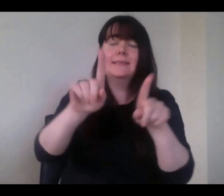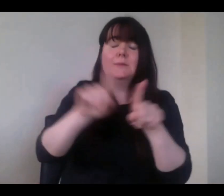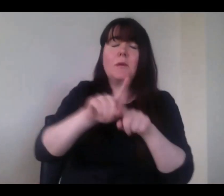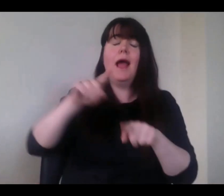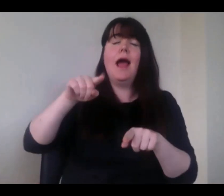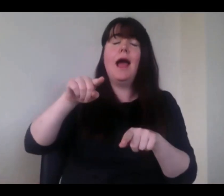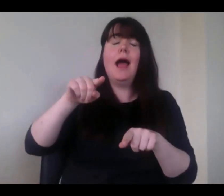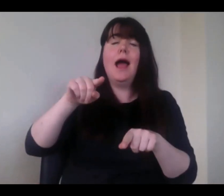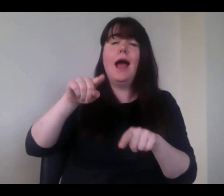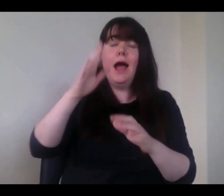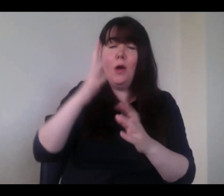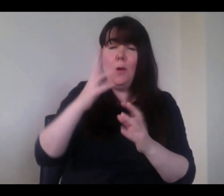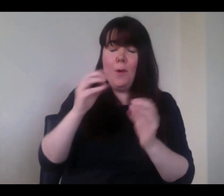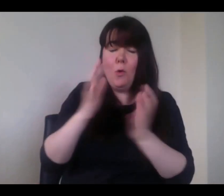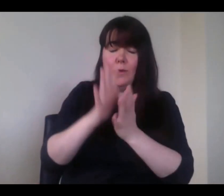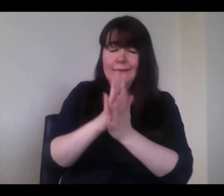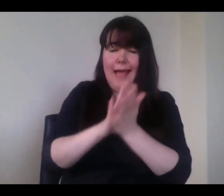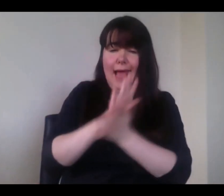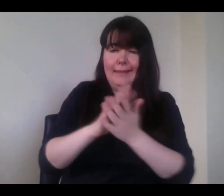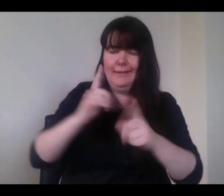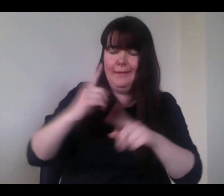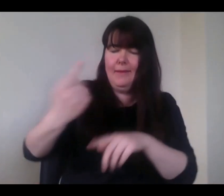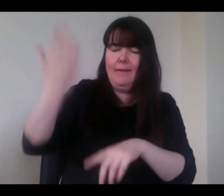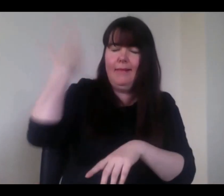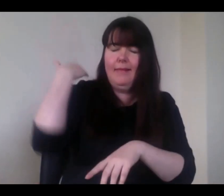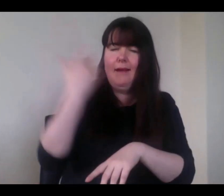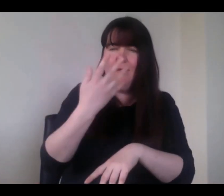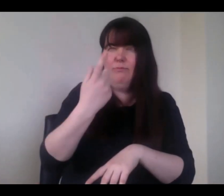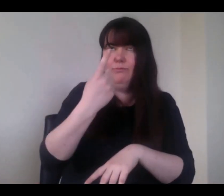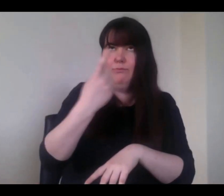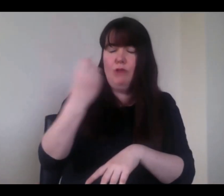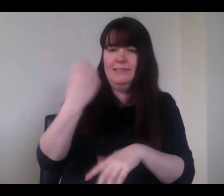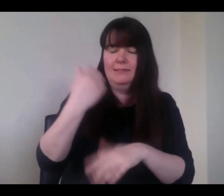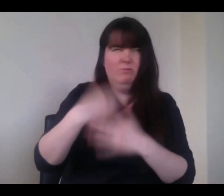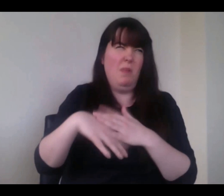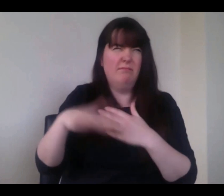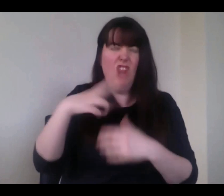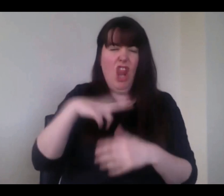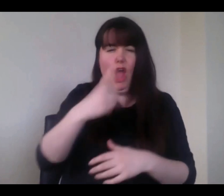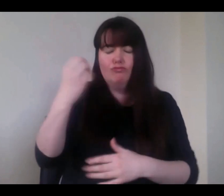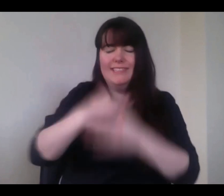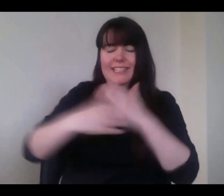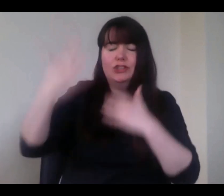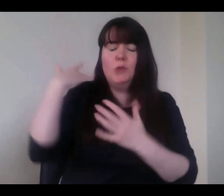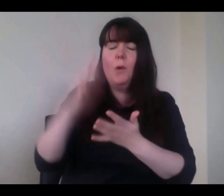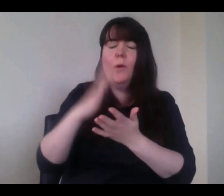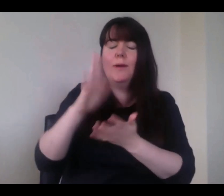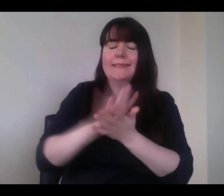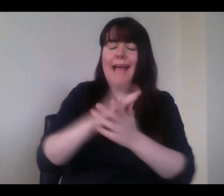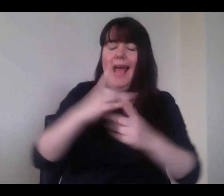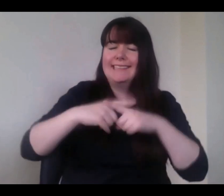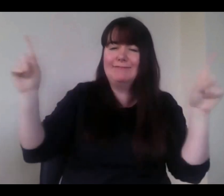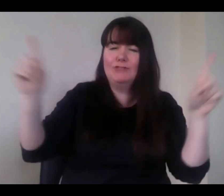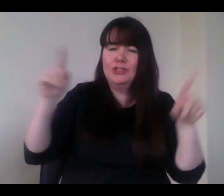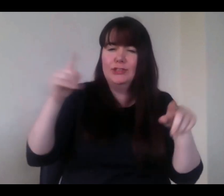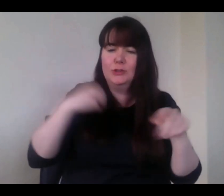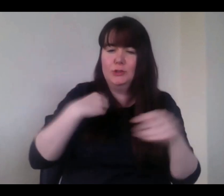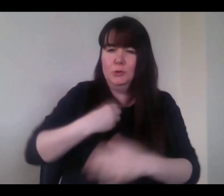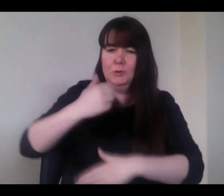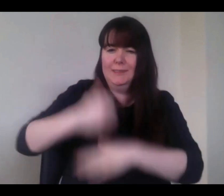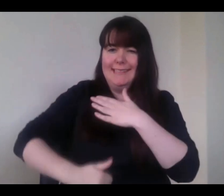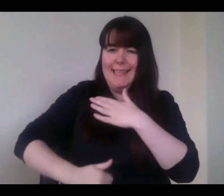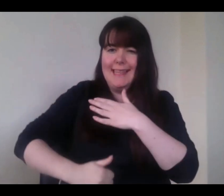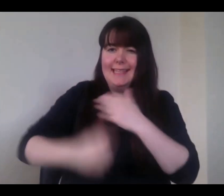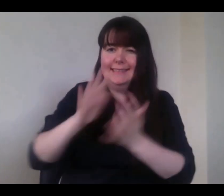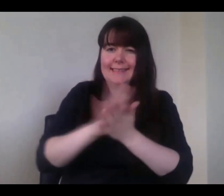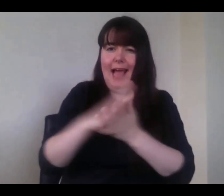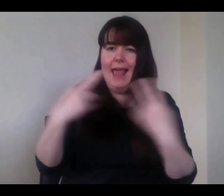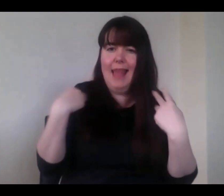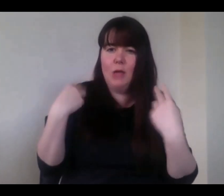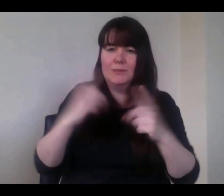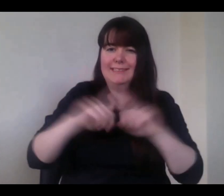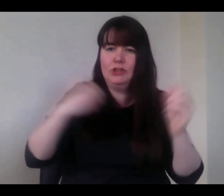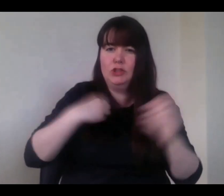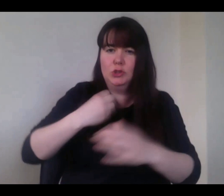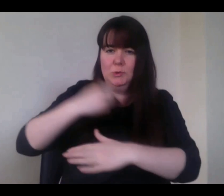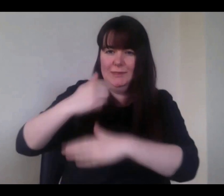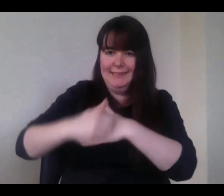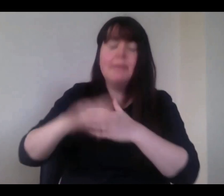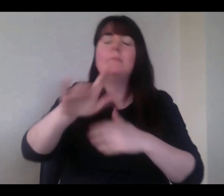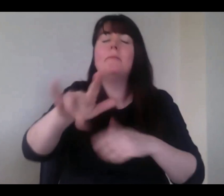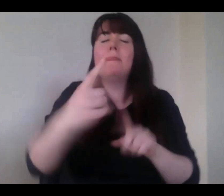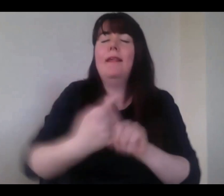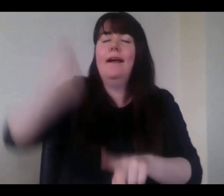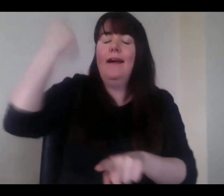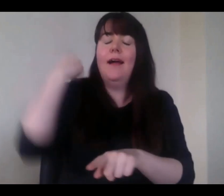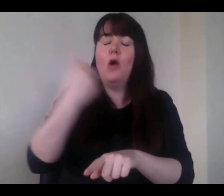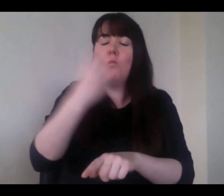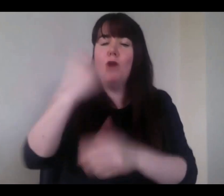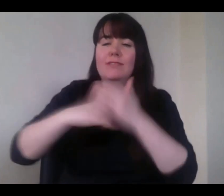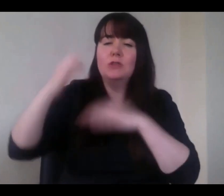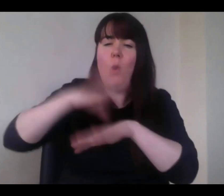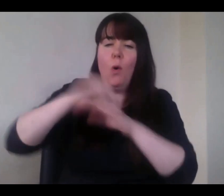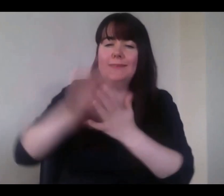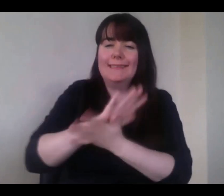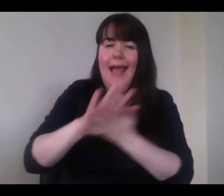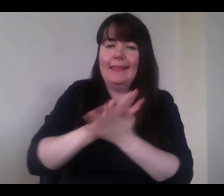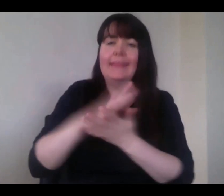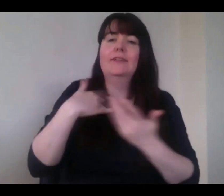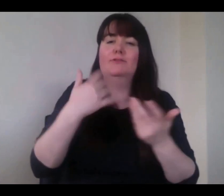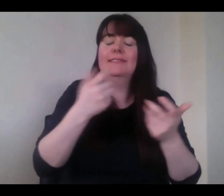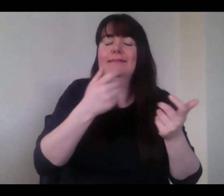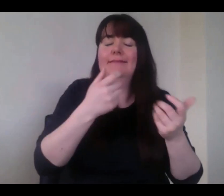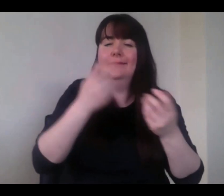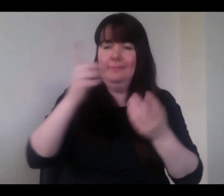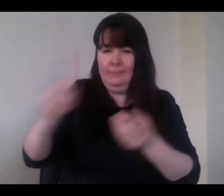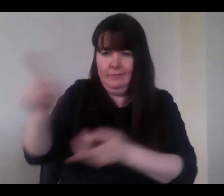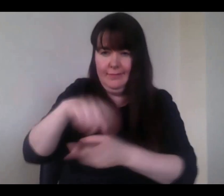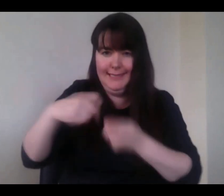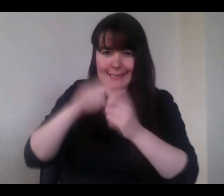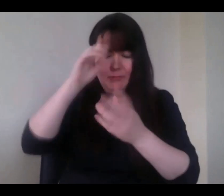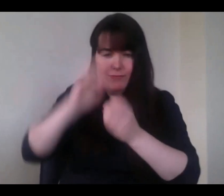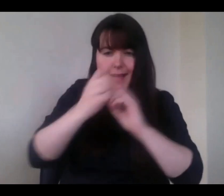So, I mean the sign language that was used in Ireland almost 100 last century is very